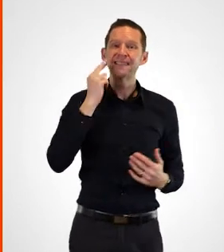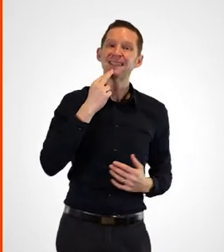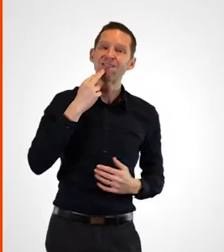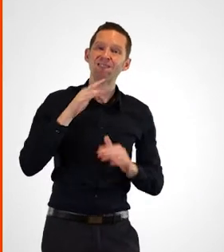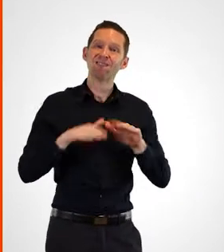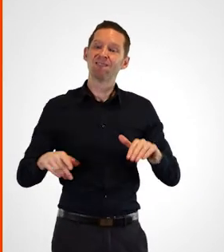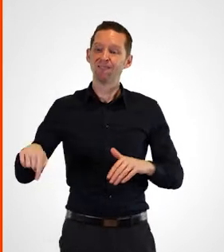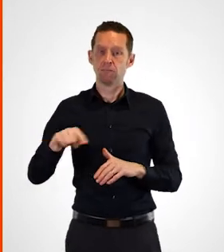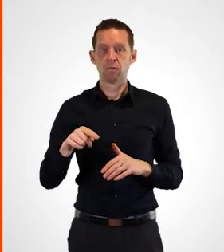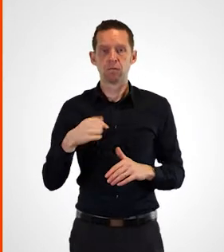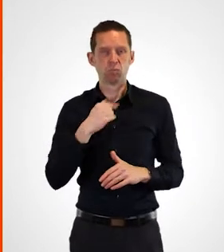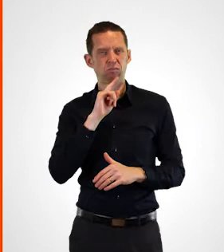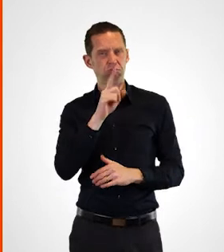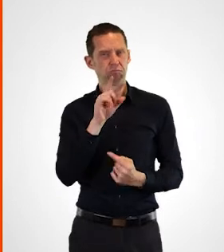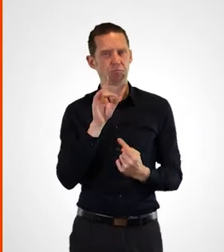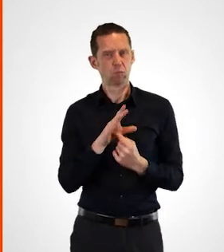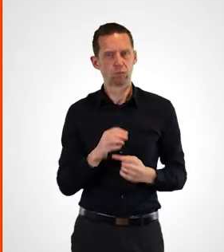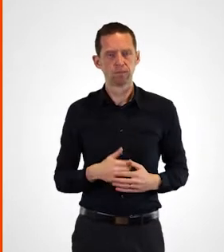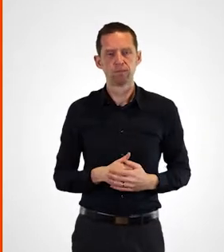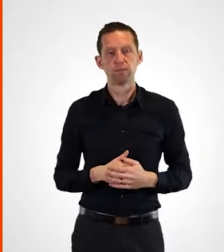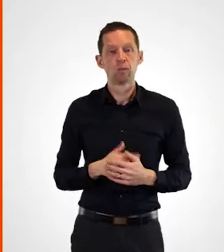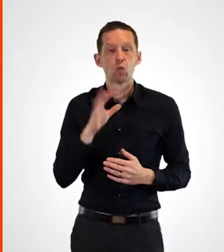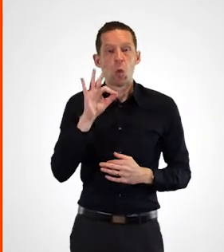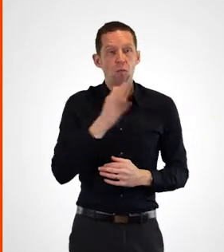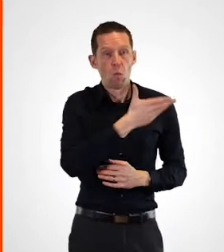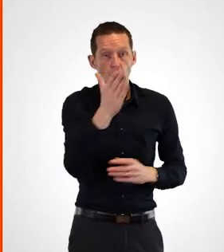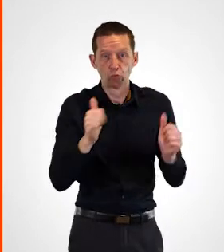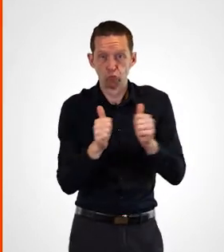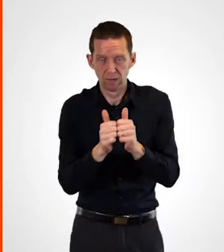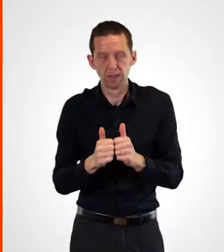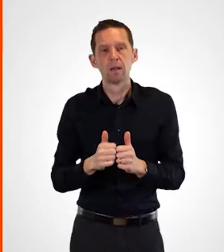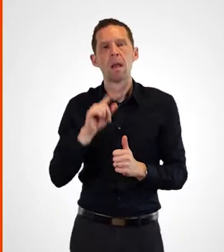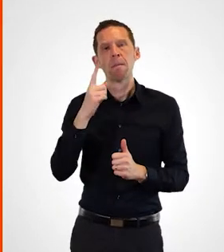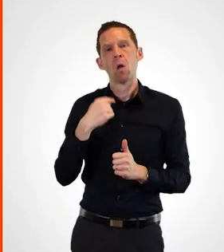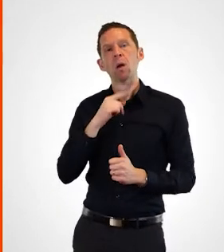we've made this point, but we really want to highlight it because not everyone would agree with us, but we would suggest that